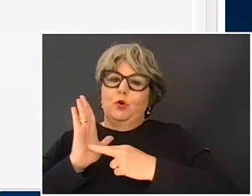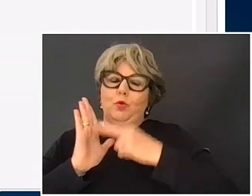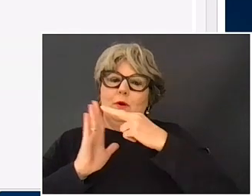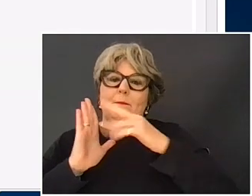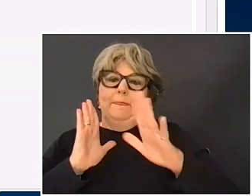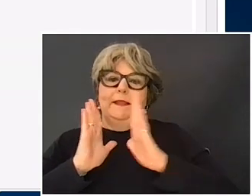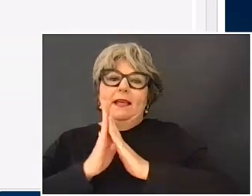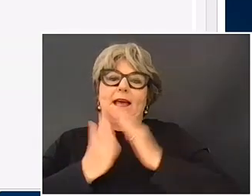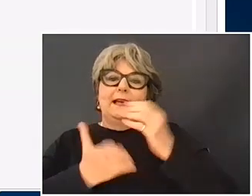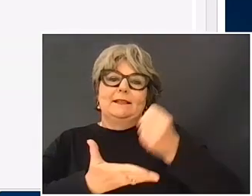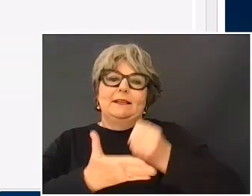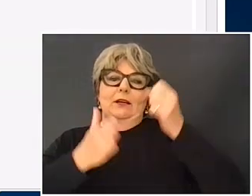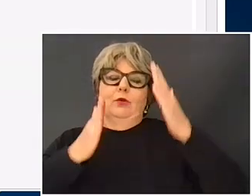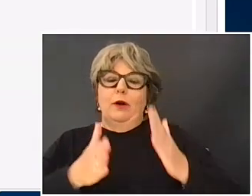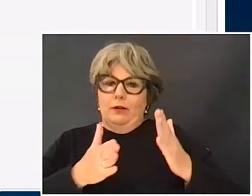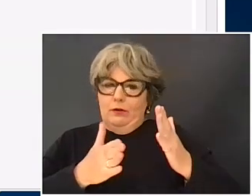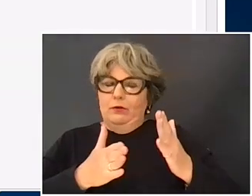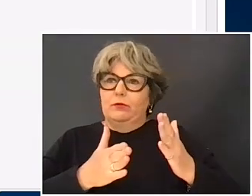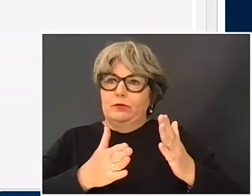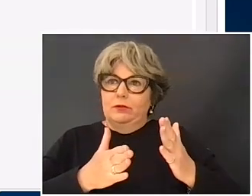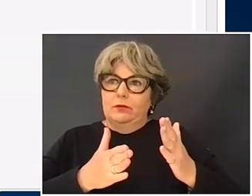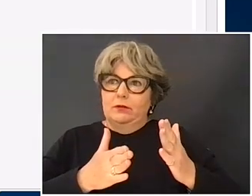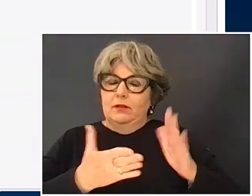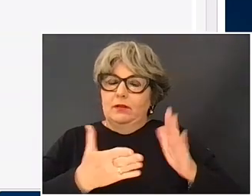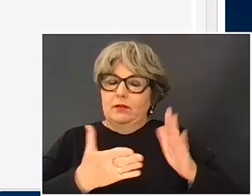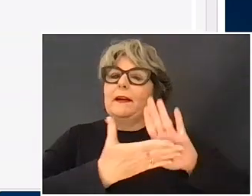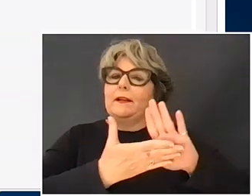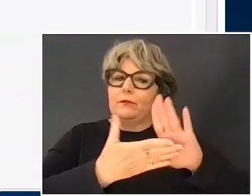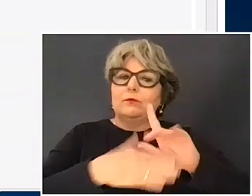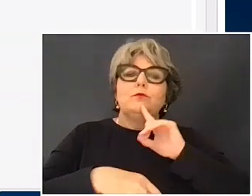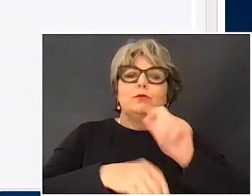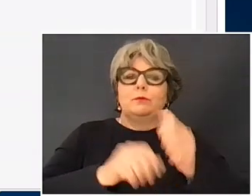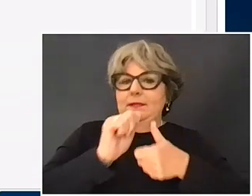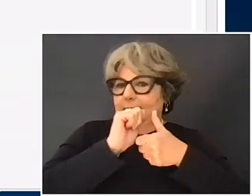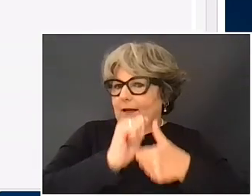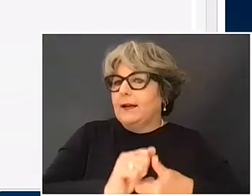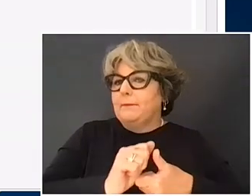confirm that schools are in fact complying with that. So the scope would be